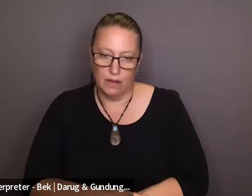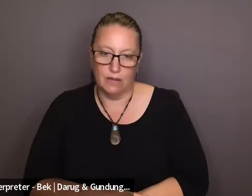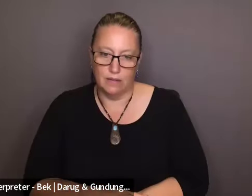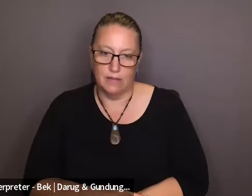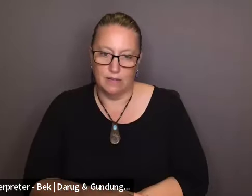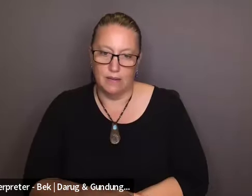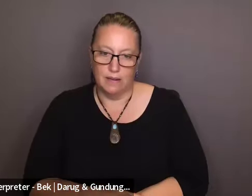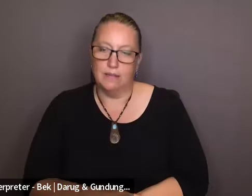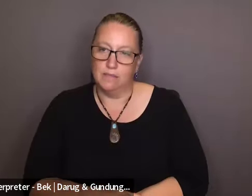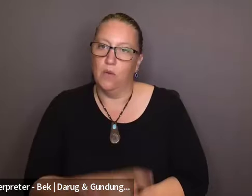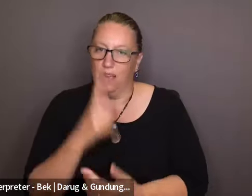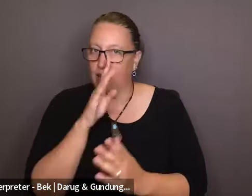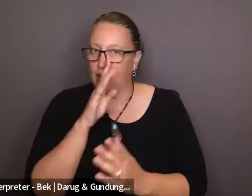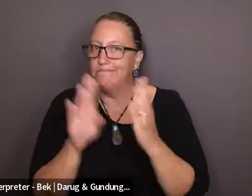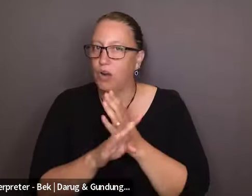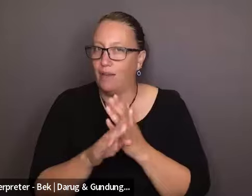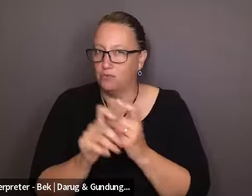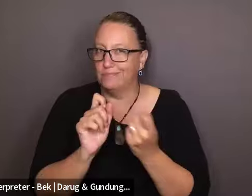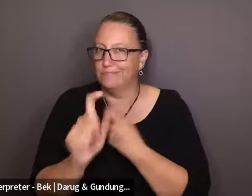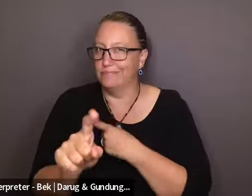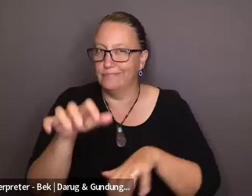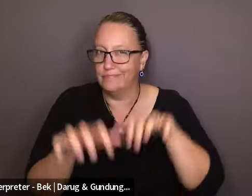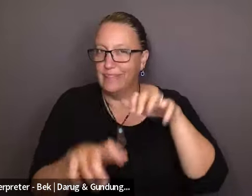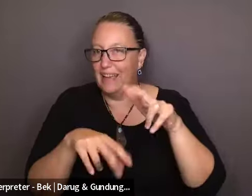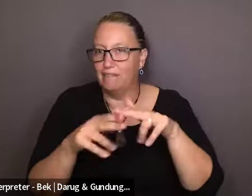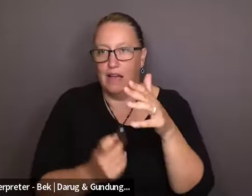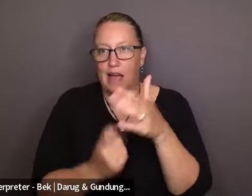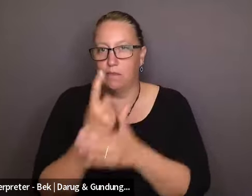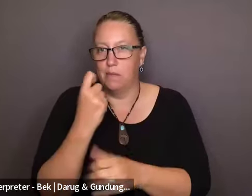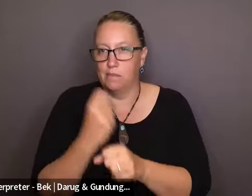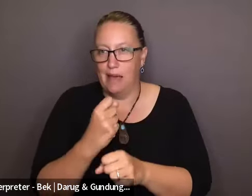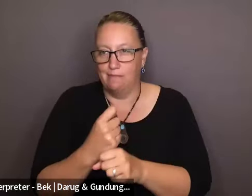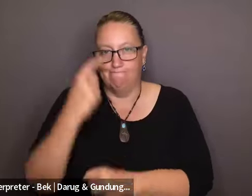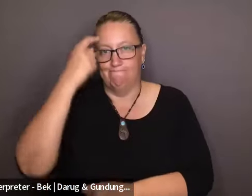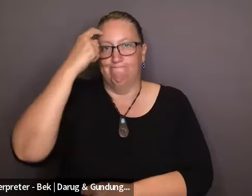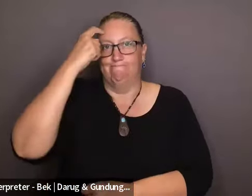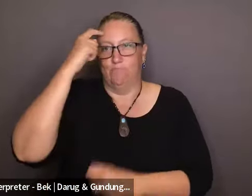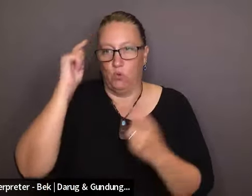be managing this event, and we have Bethany available who is our safety and wellbeing officer who you can private